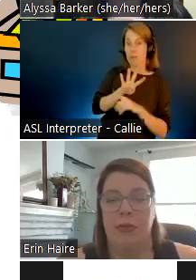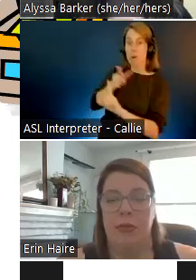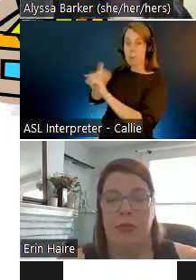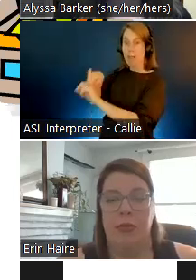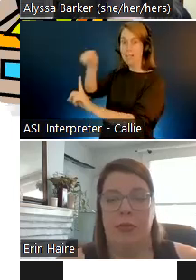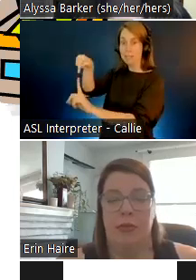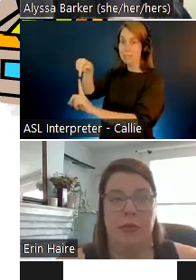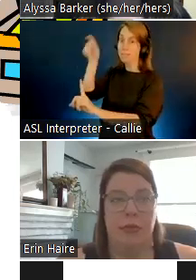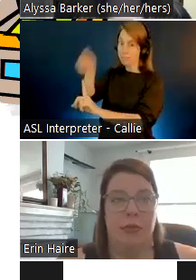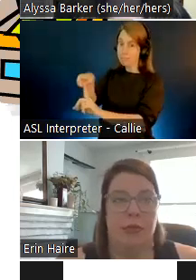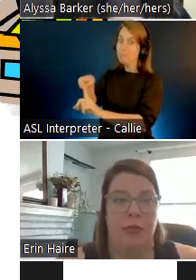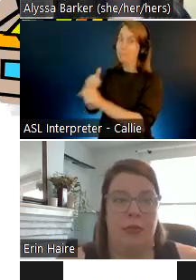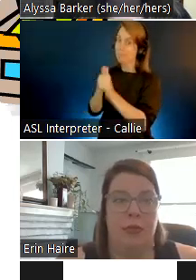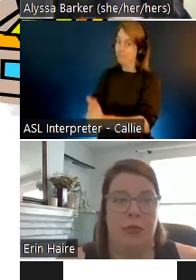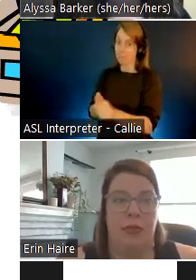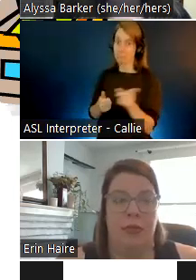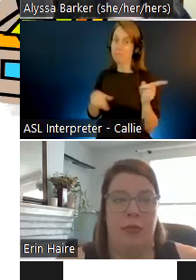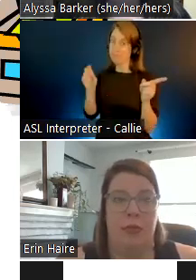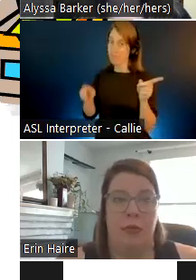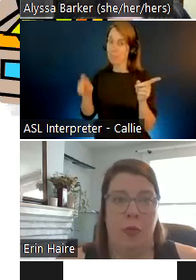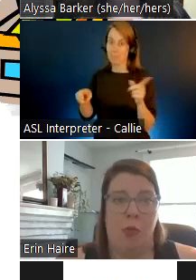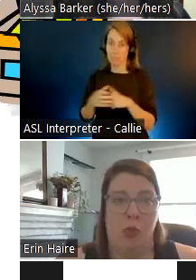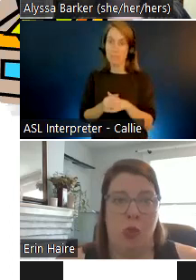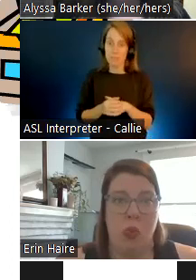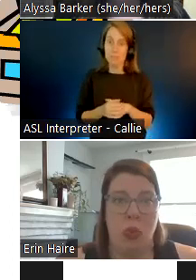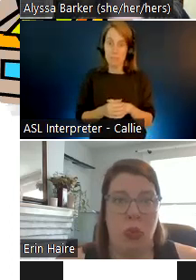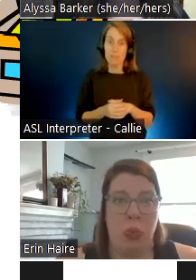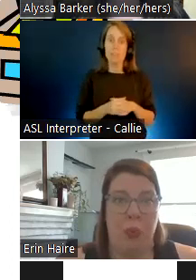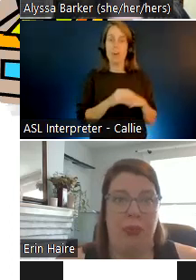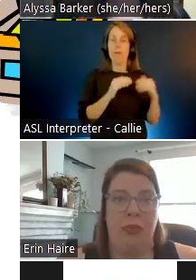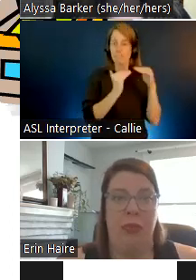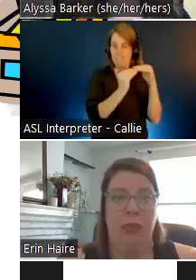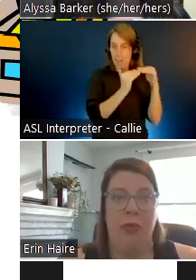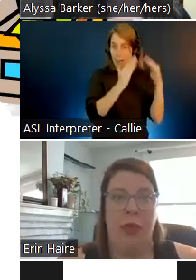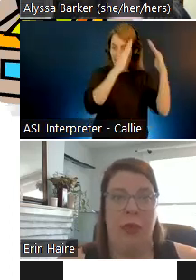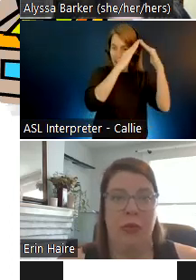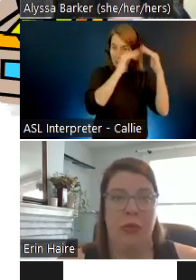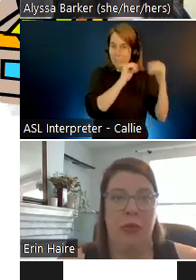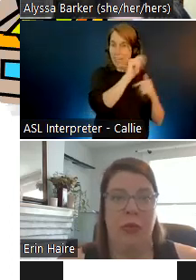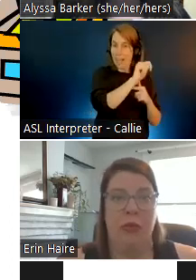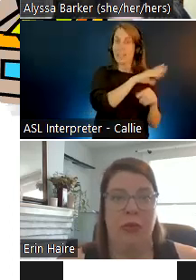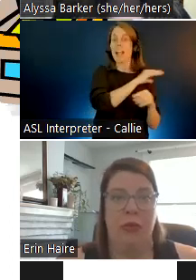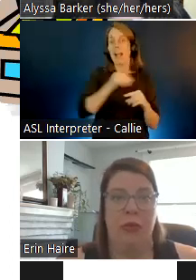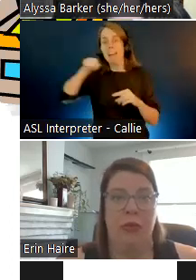that can help in this in addition to the fair housing act amendments next slide please